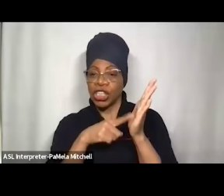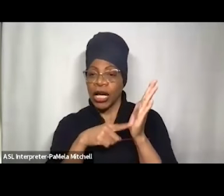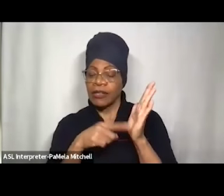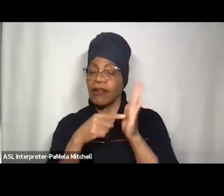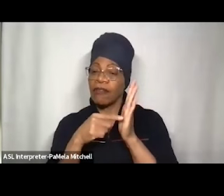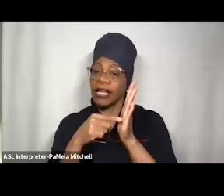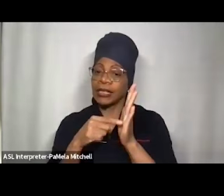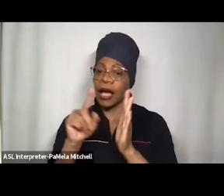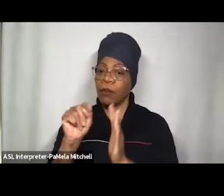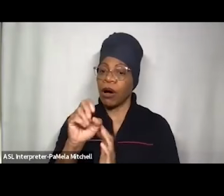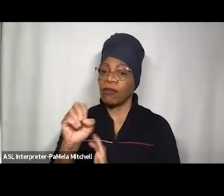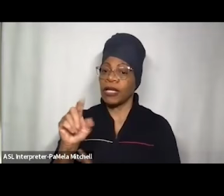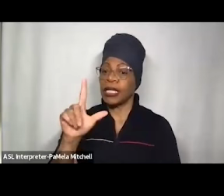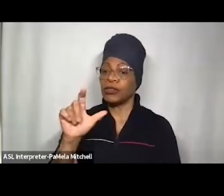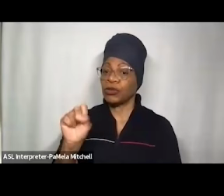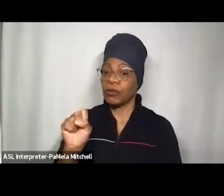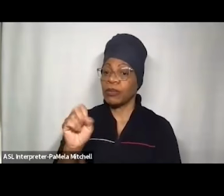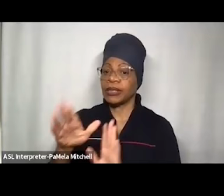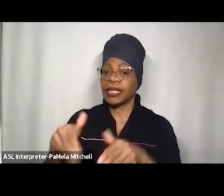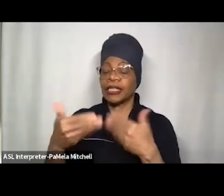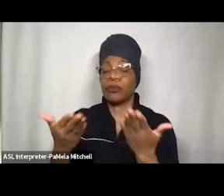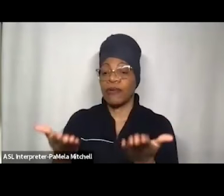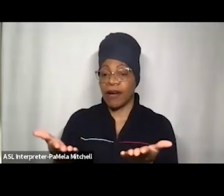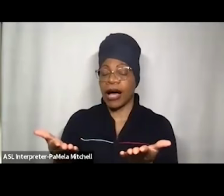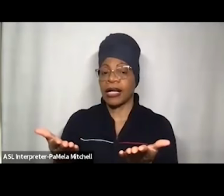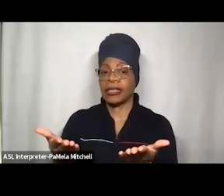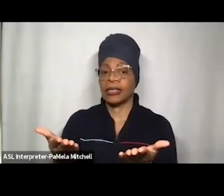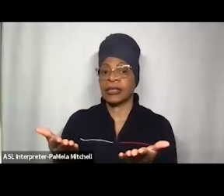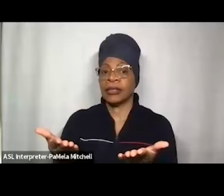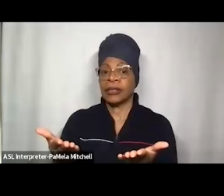that provide just a review